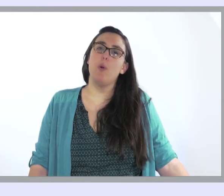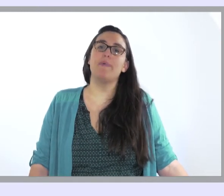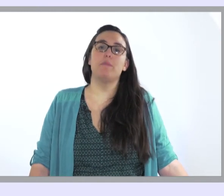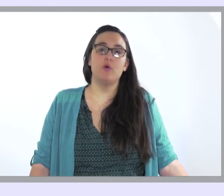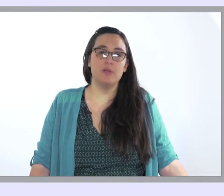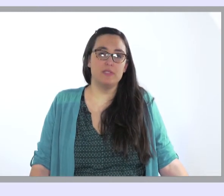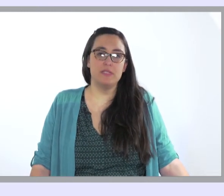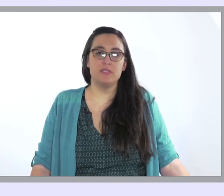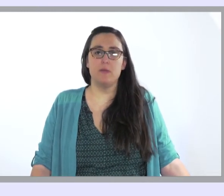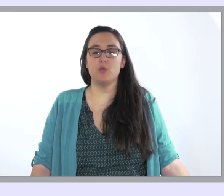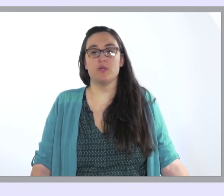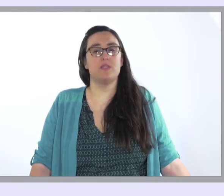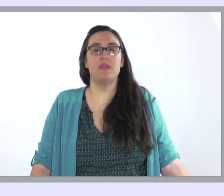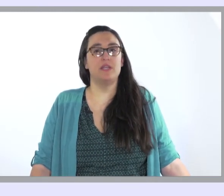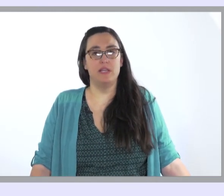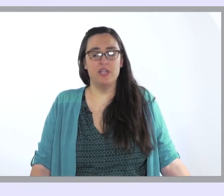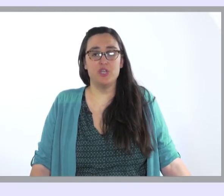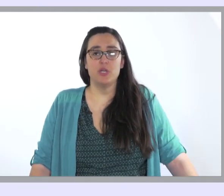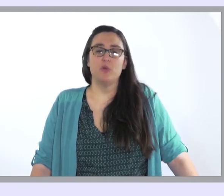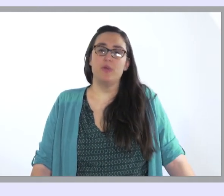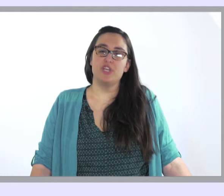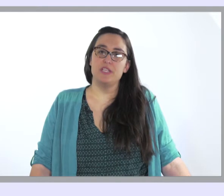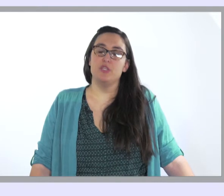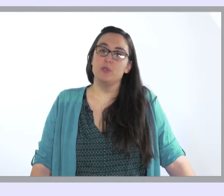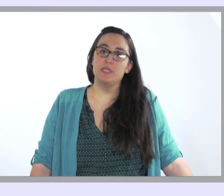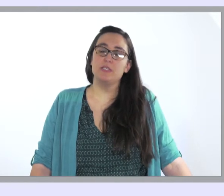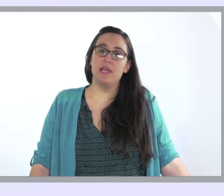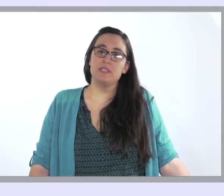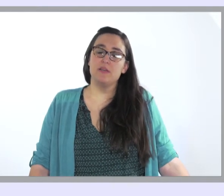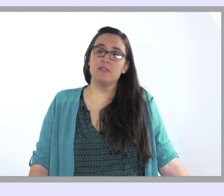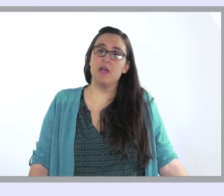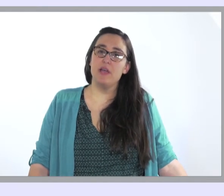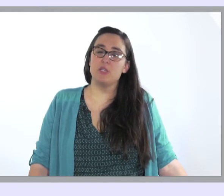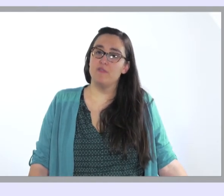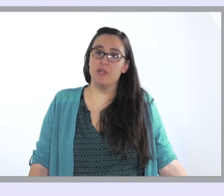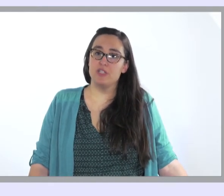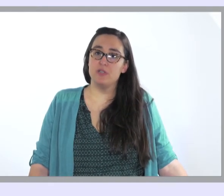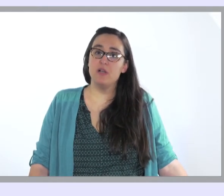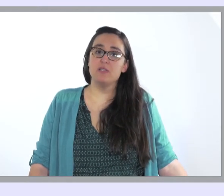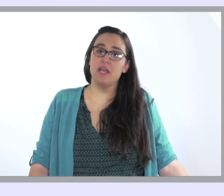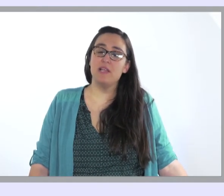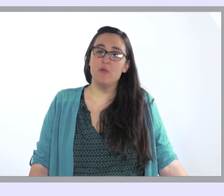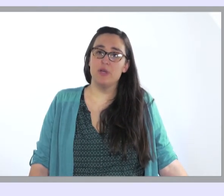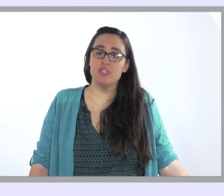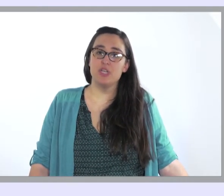or Bimodal System or Signed-English, which uses the lexical signs of the national SL